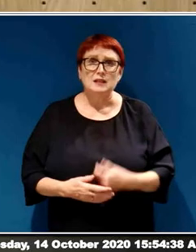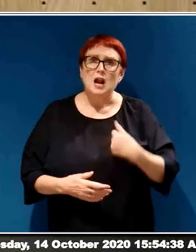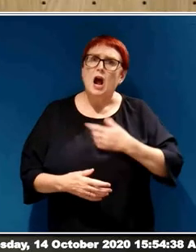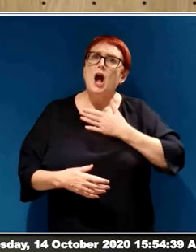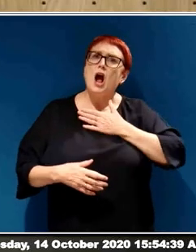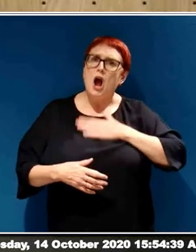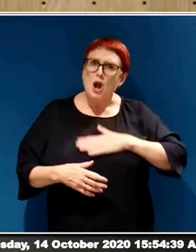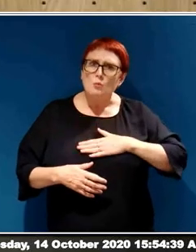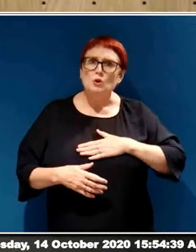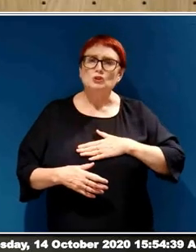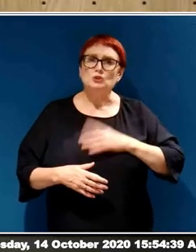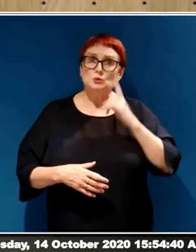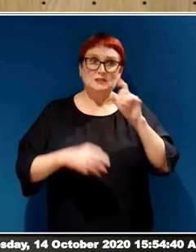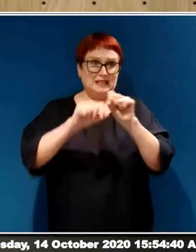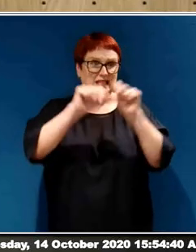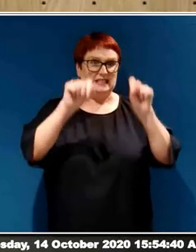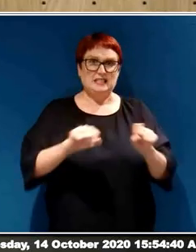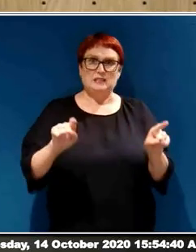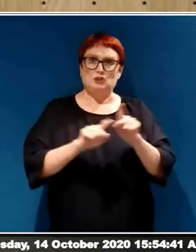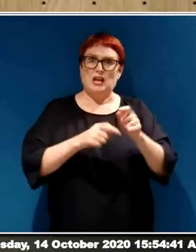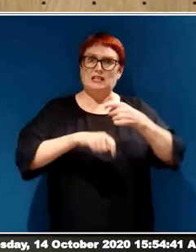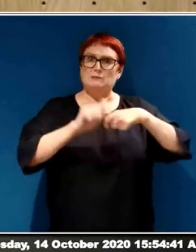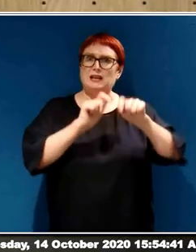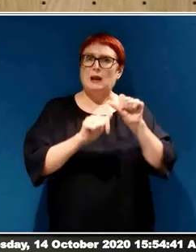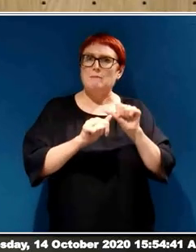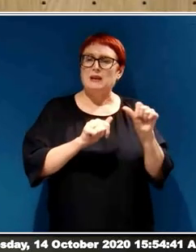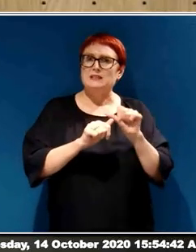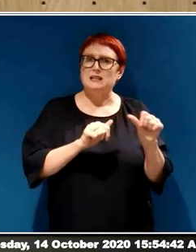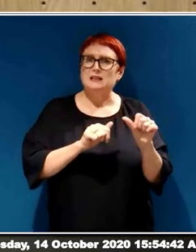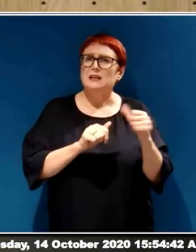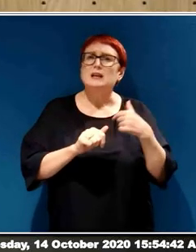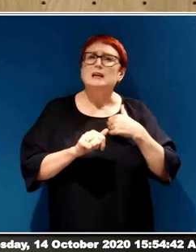and I don't want to be adversarial with an Education Department.